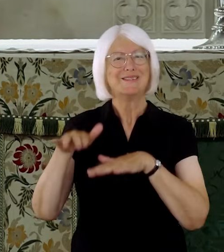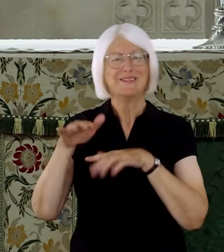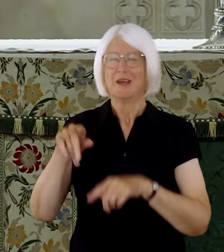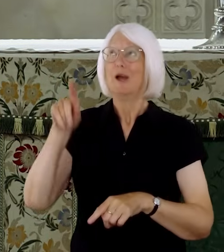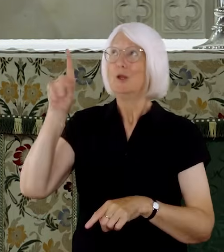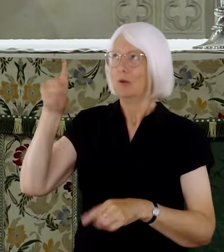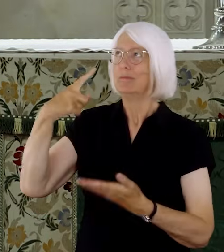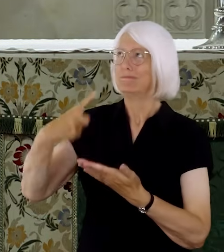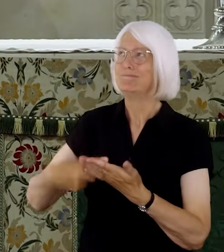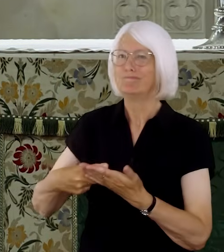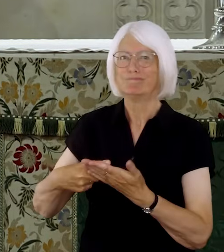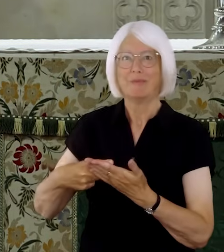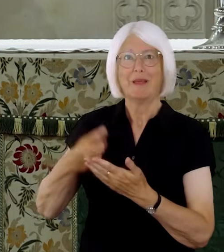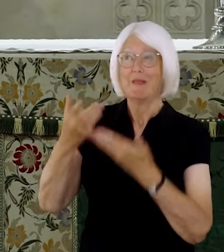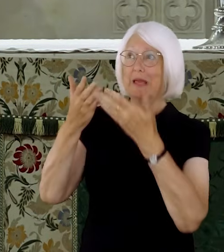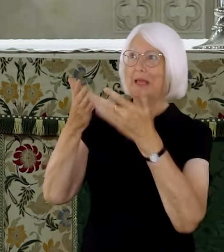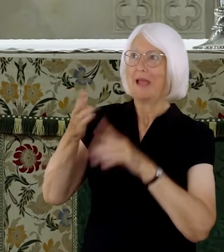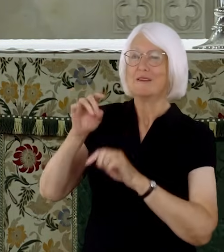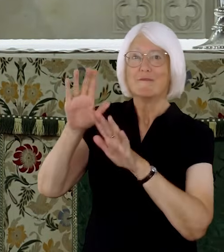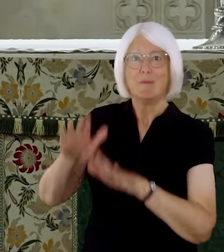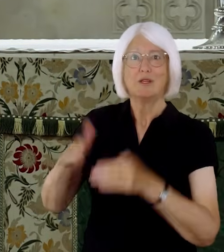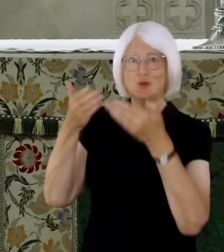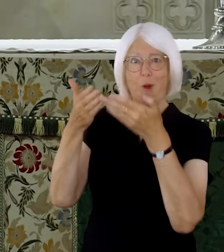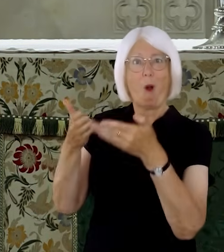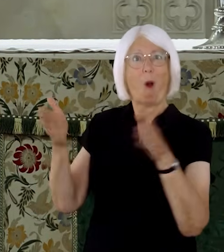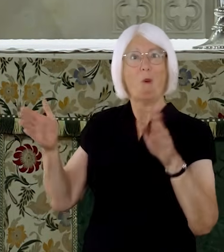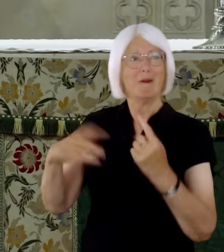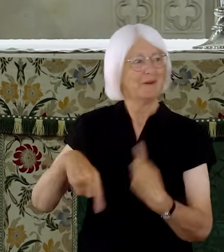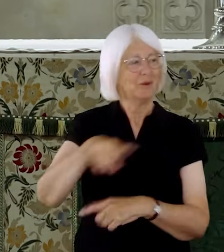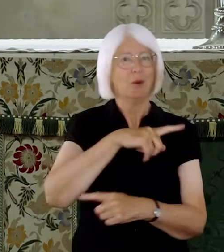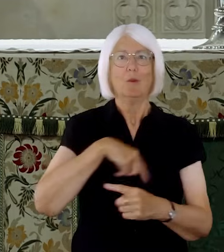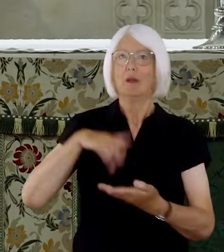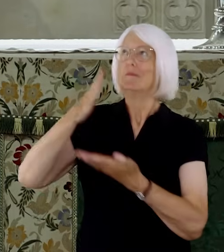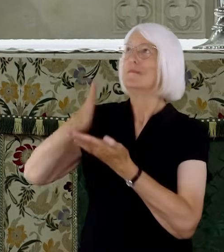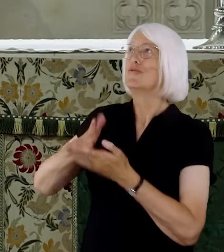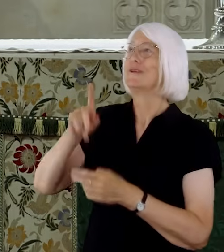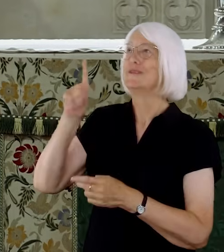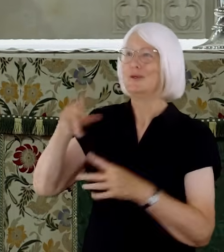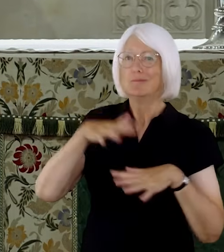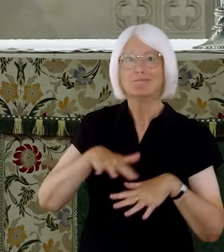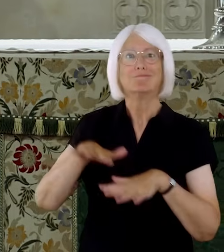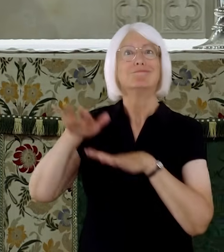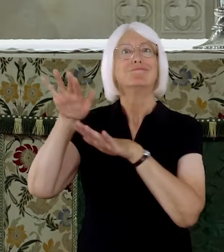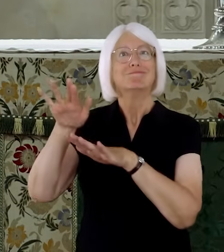of mercy should stand open for those who trust in you. Look upon us with your favour